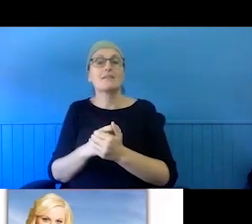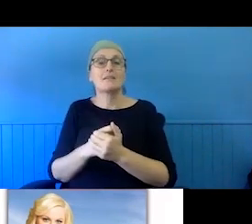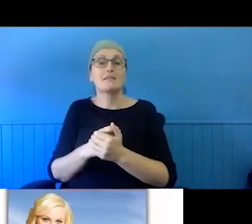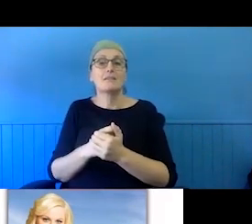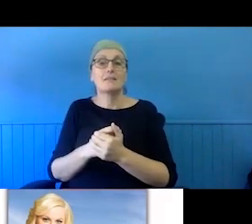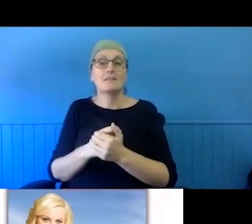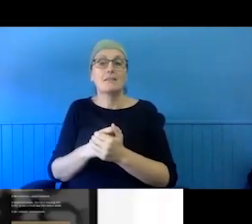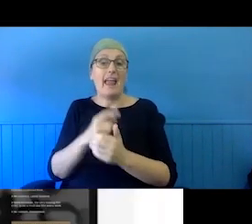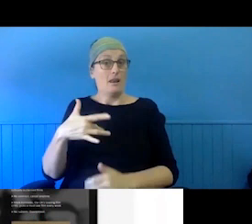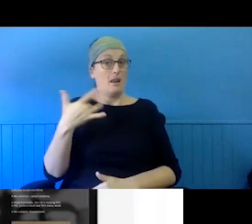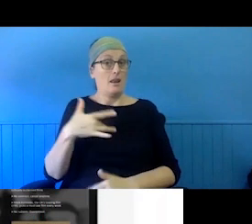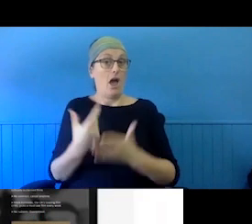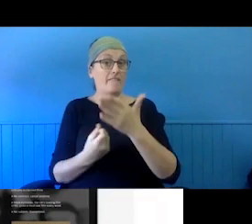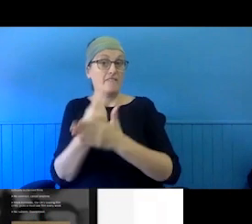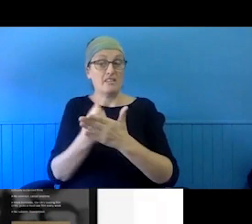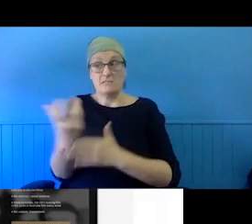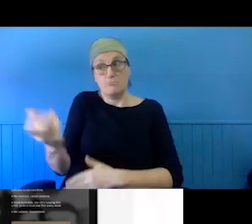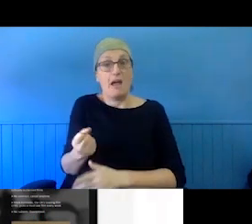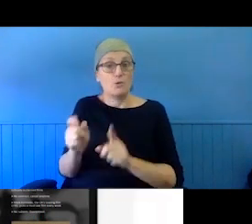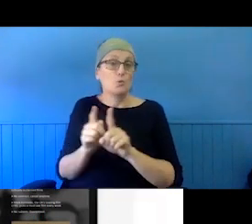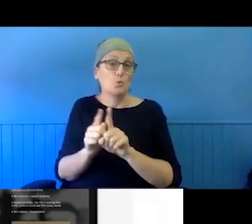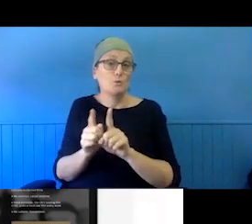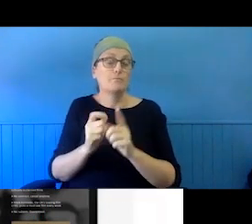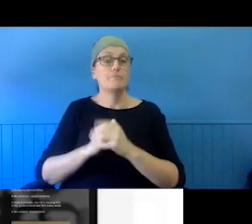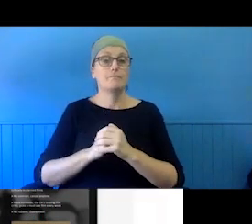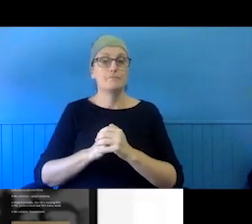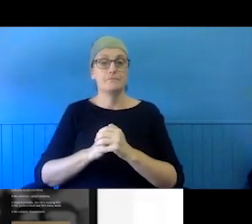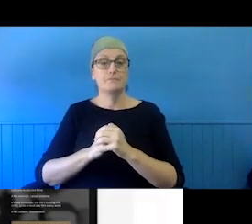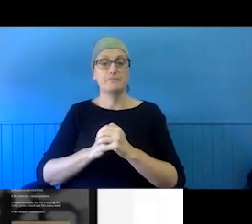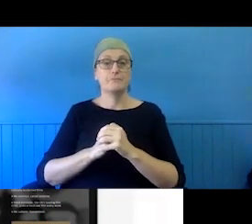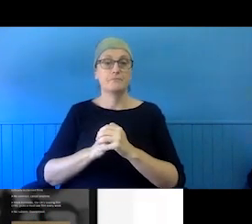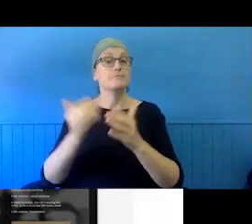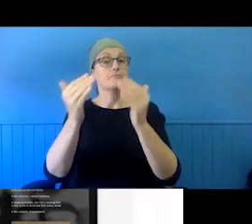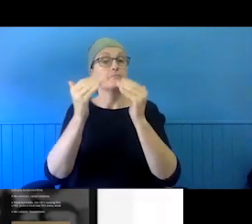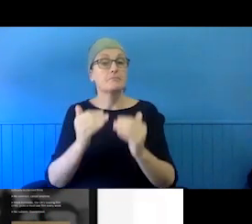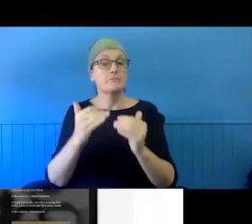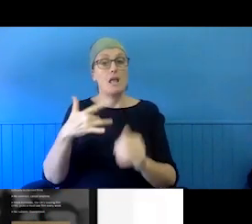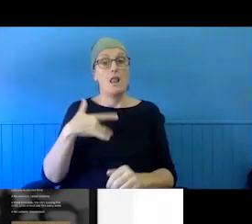going to move now on to video, because this has become a big area.